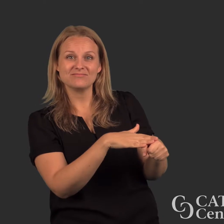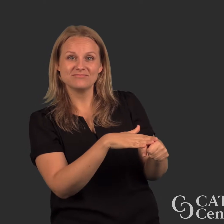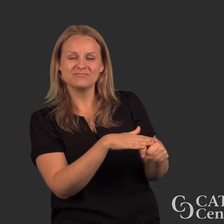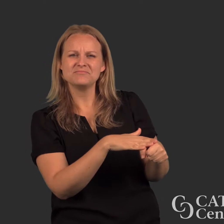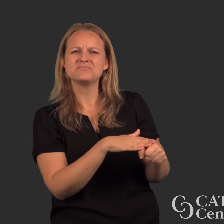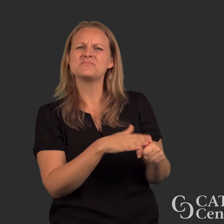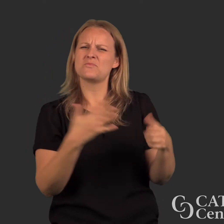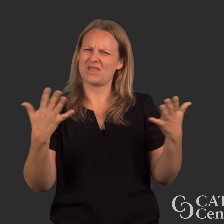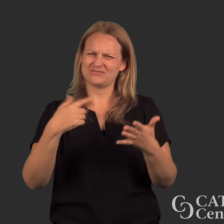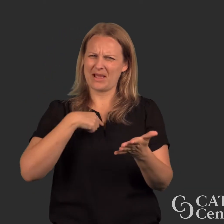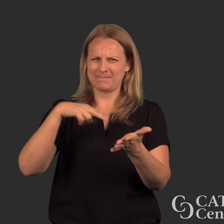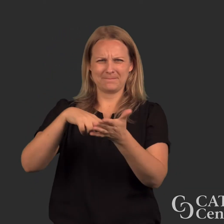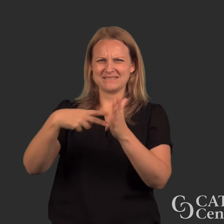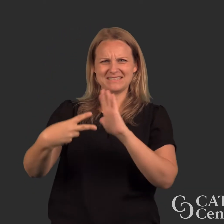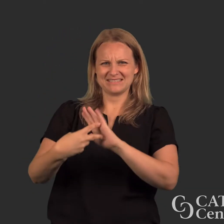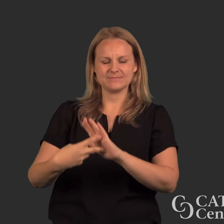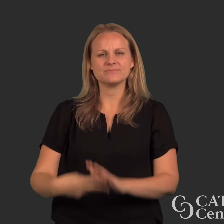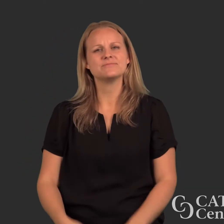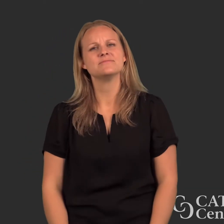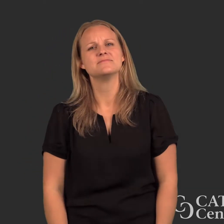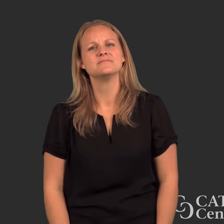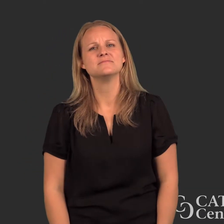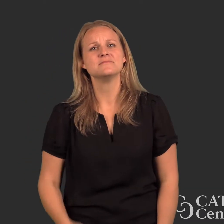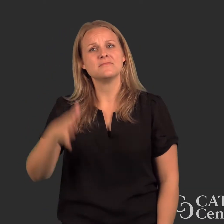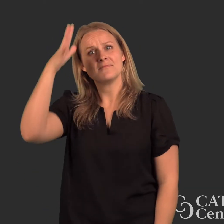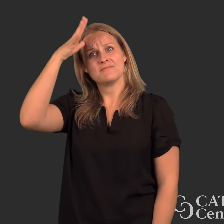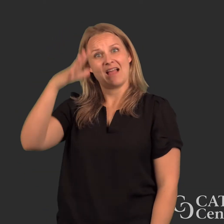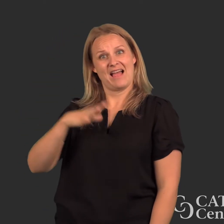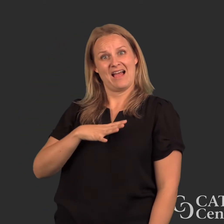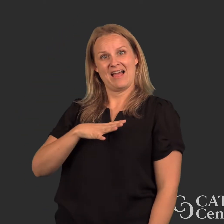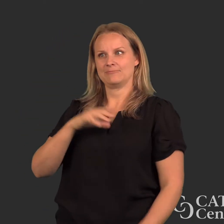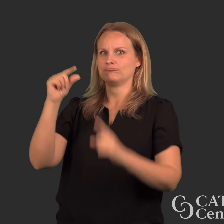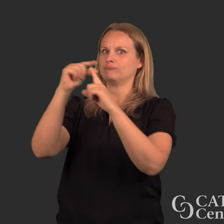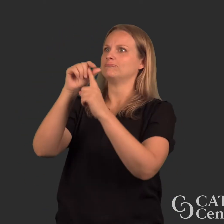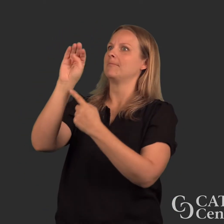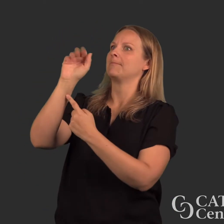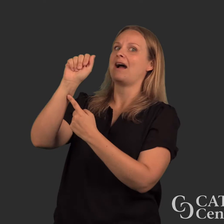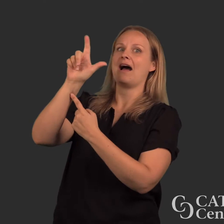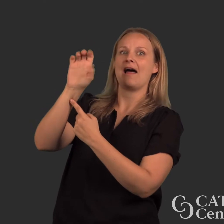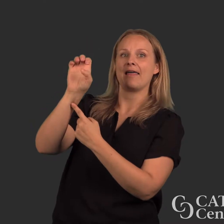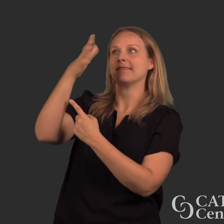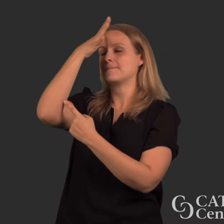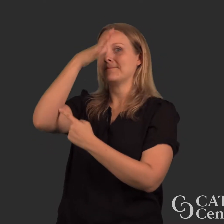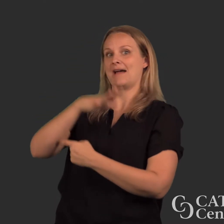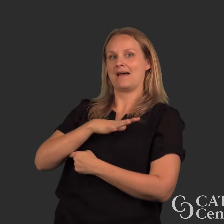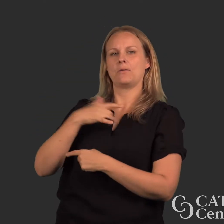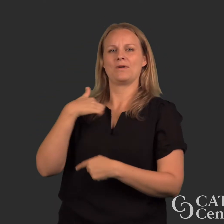When we use the word “male,” instantly there is a societal schema of what a man is